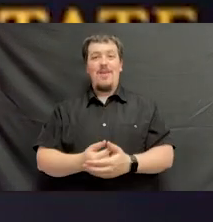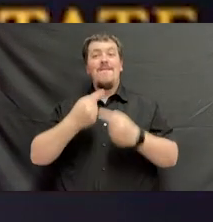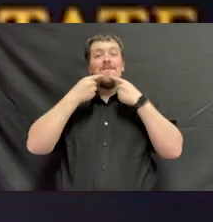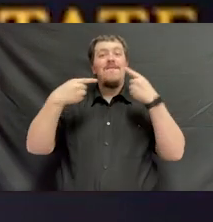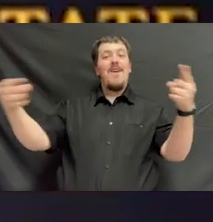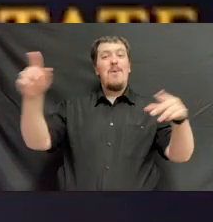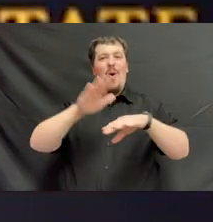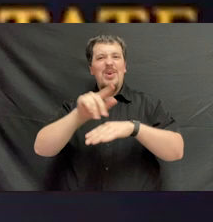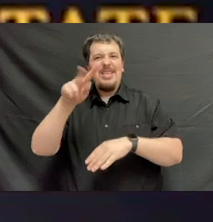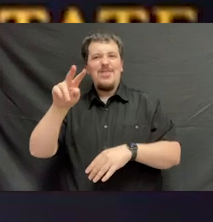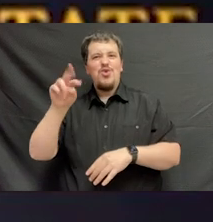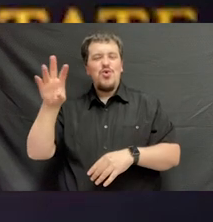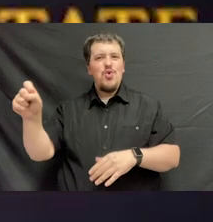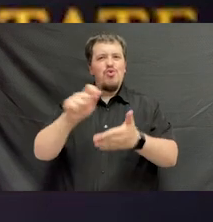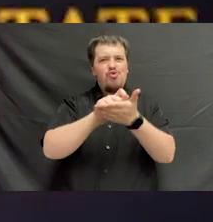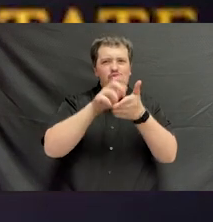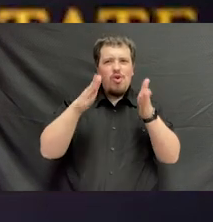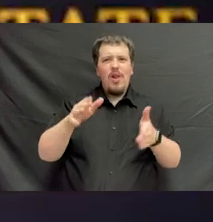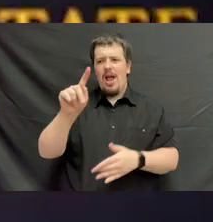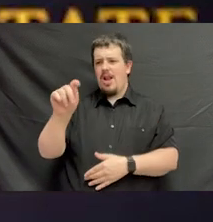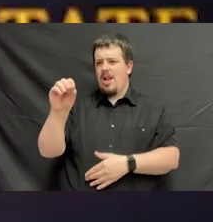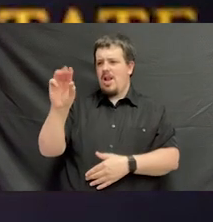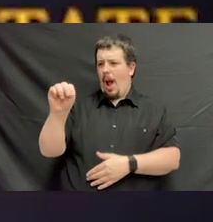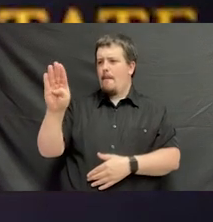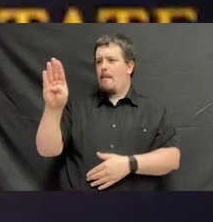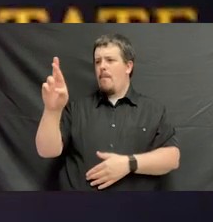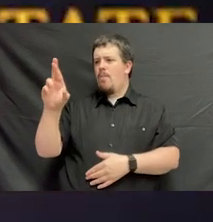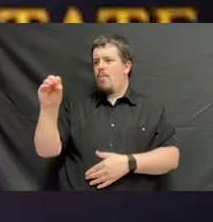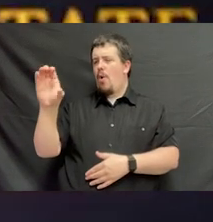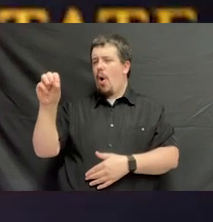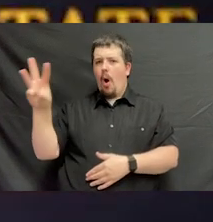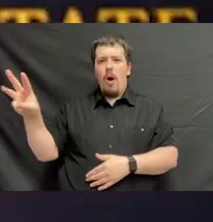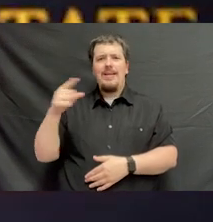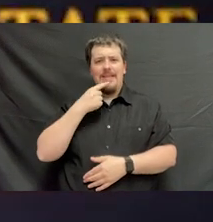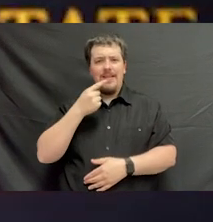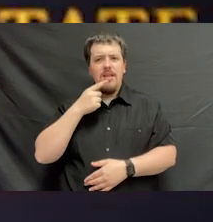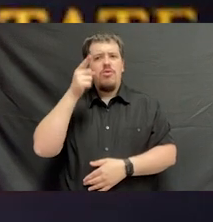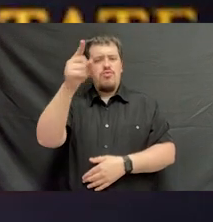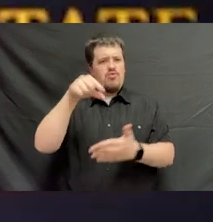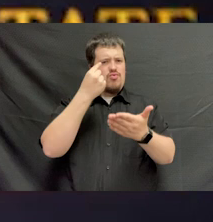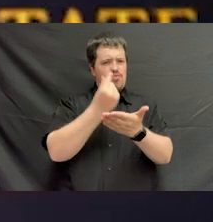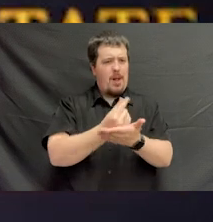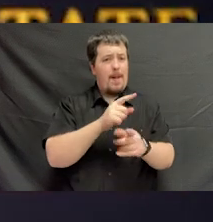The great broadcaster and journalist Tom Brokaw once said, "You are educated, your certification is in your degree,